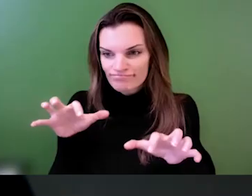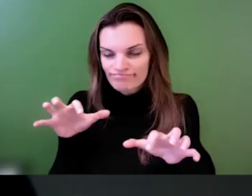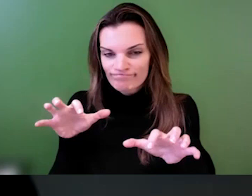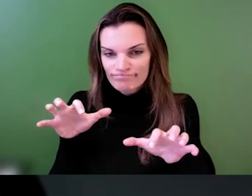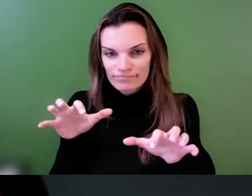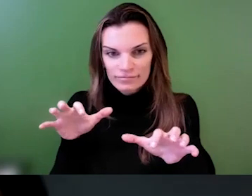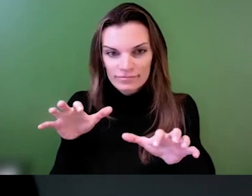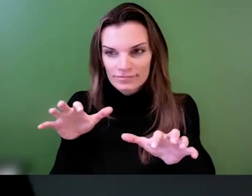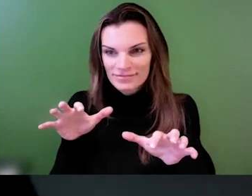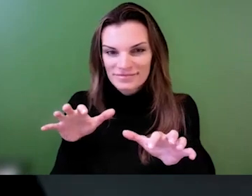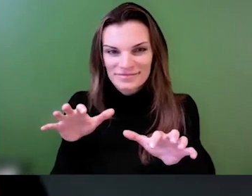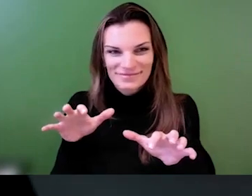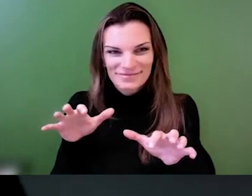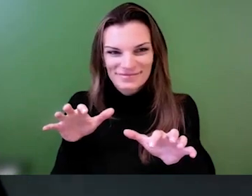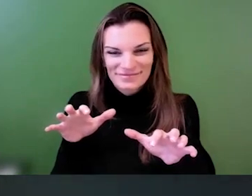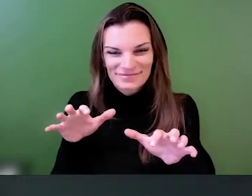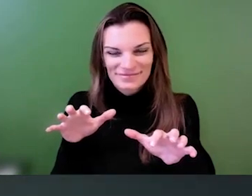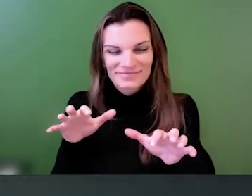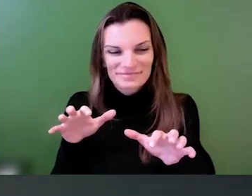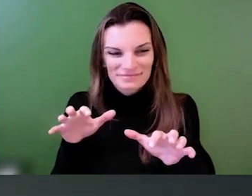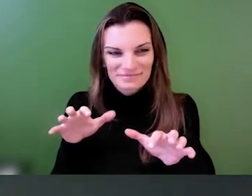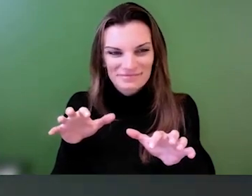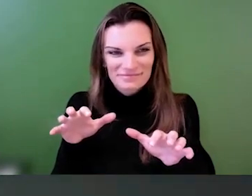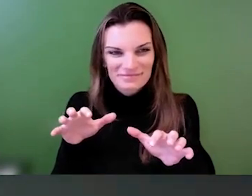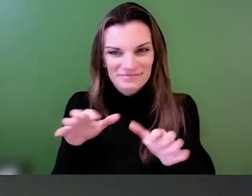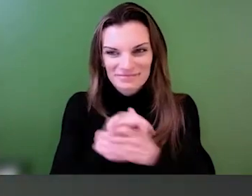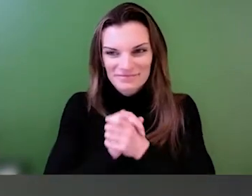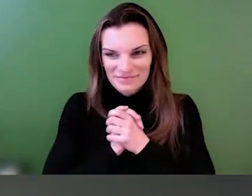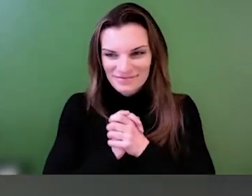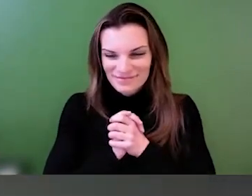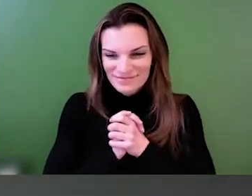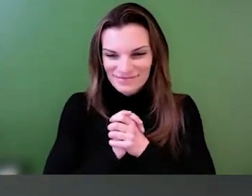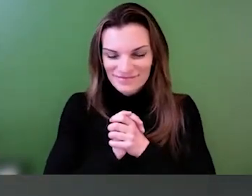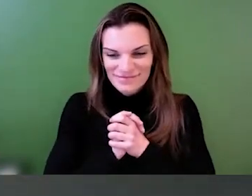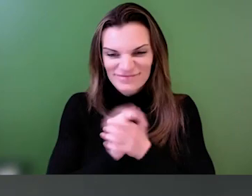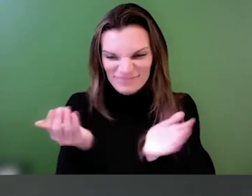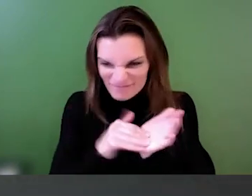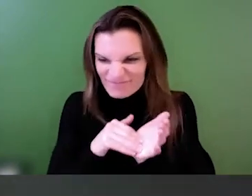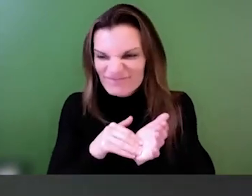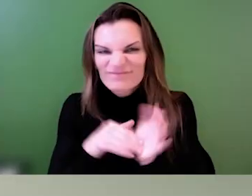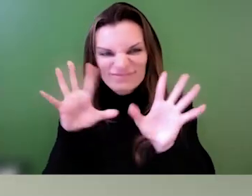It happened again. Okay let's